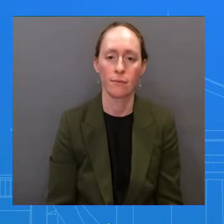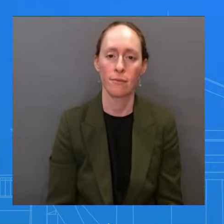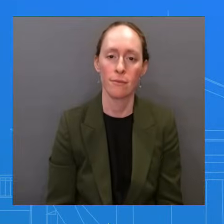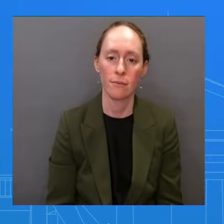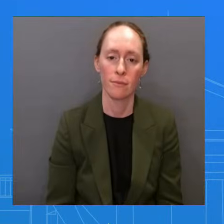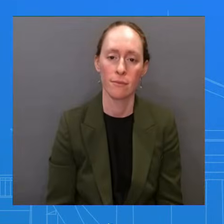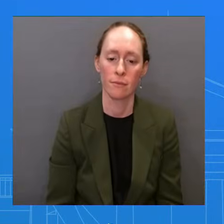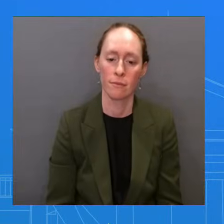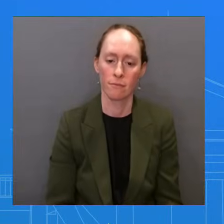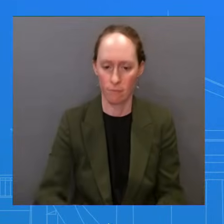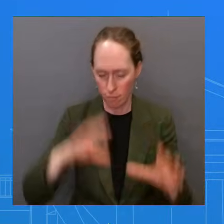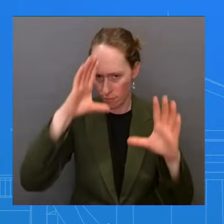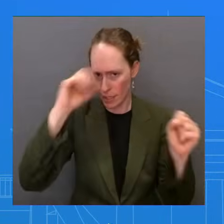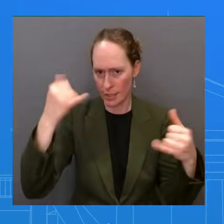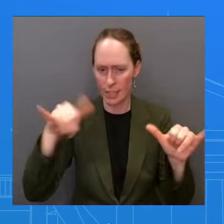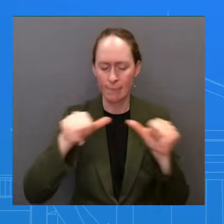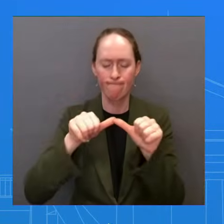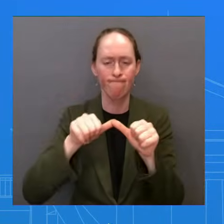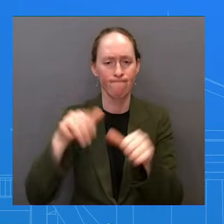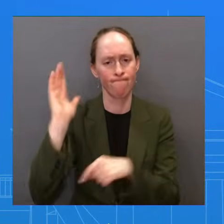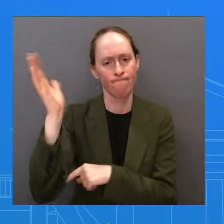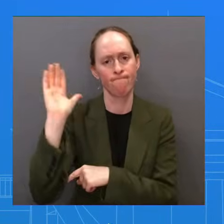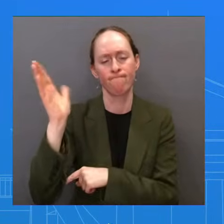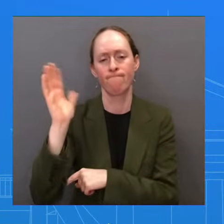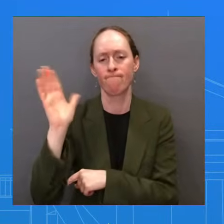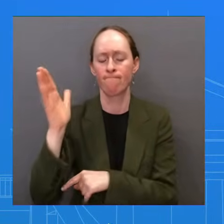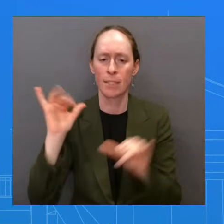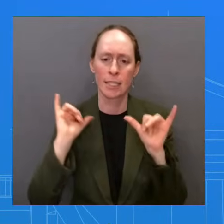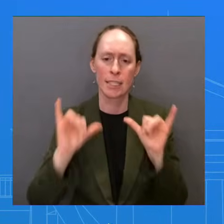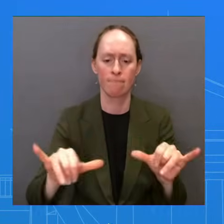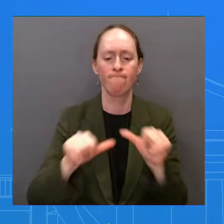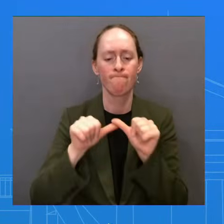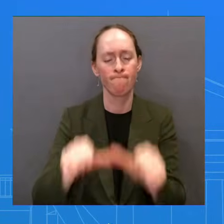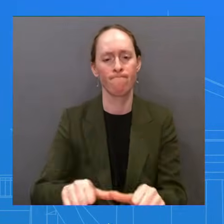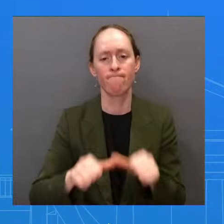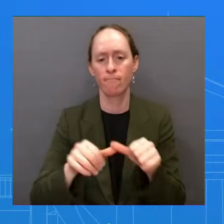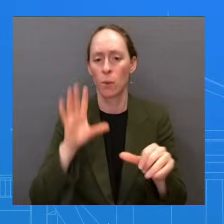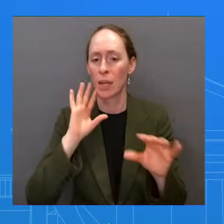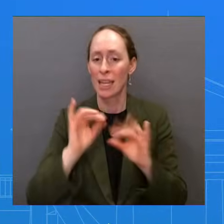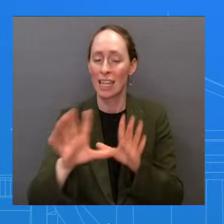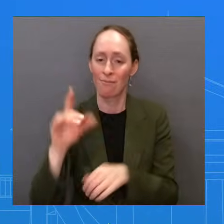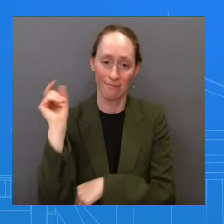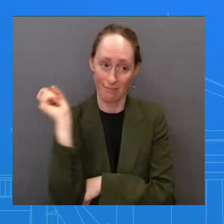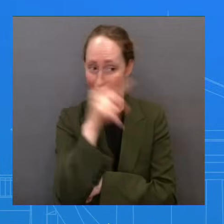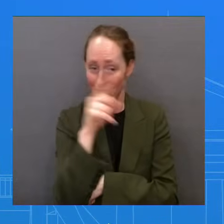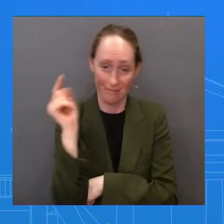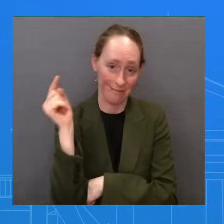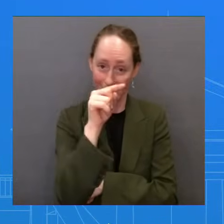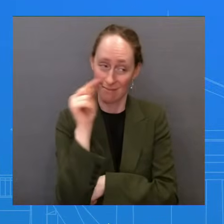Congress needs to act. Congress needs to act. So that, of course, is going to be a priority of that conversation.